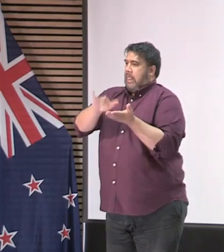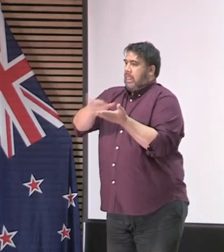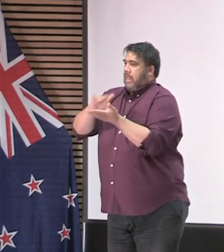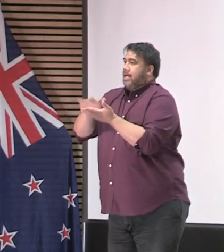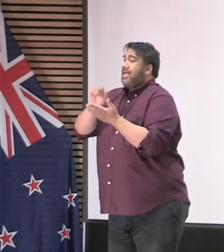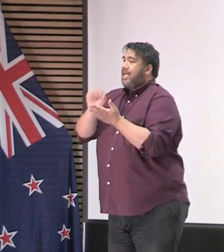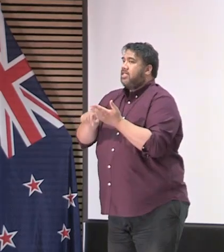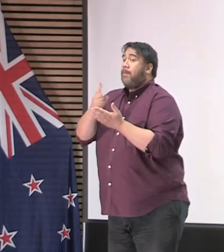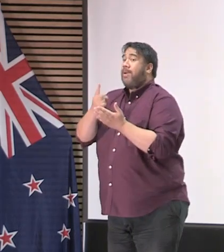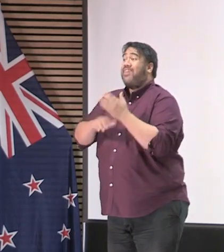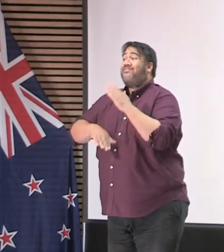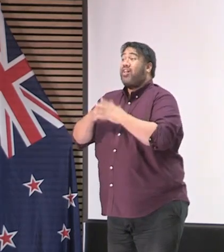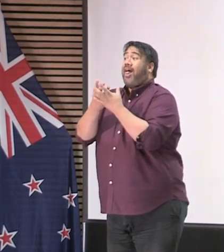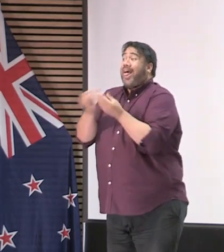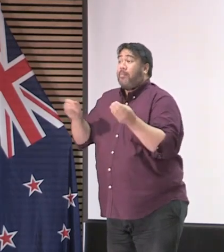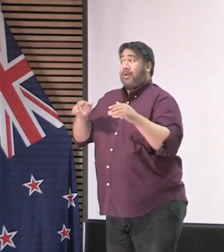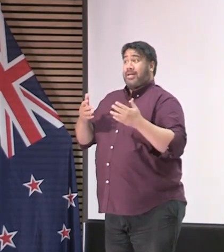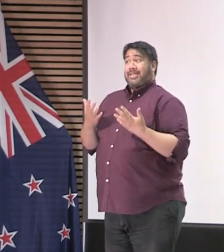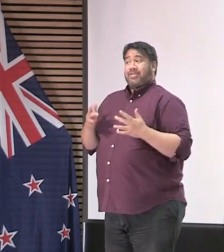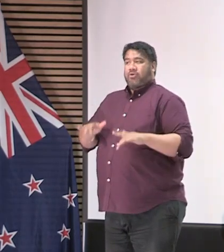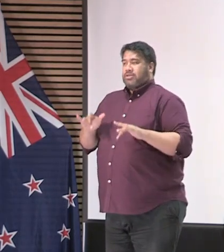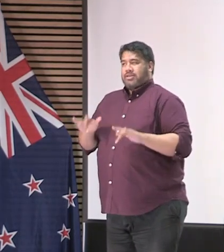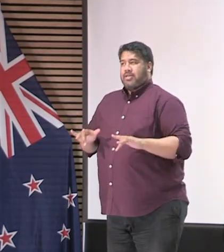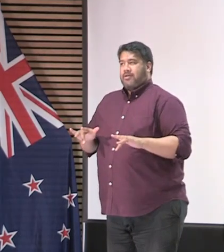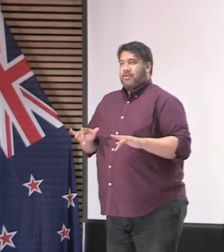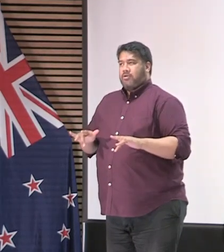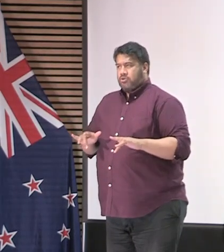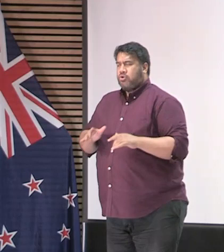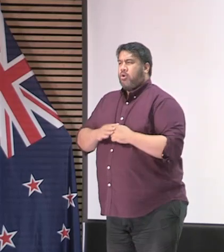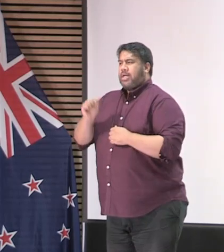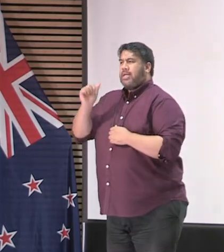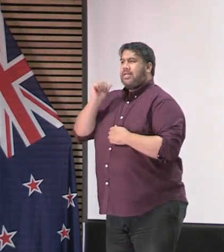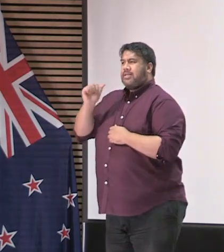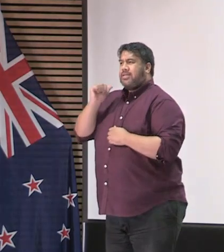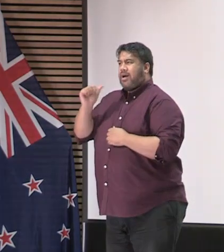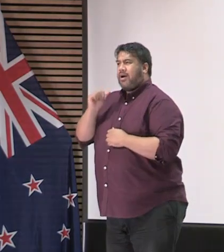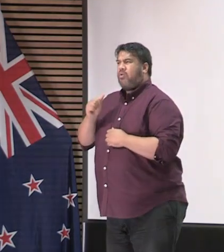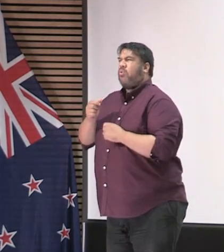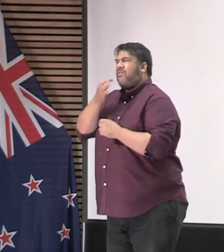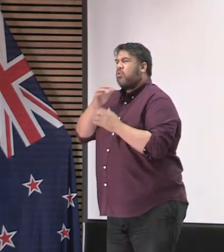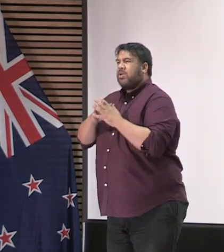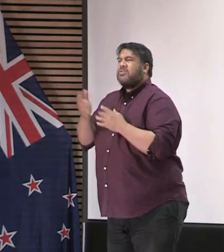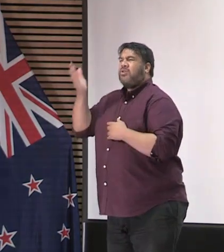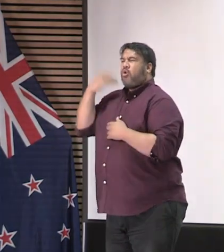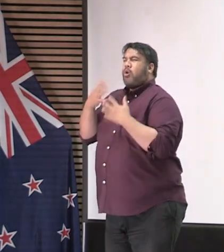elimination goal. That just means that it is not completely eradicated and